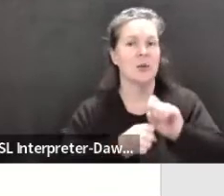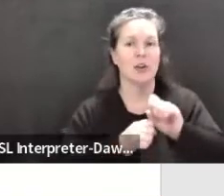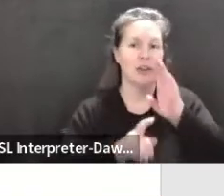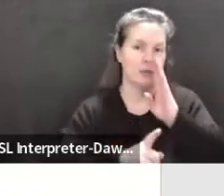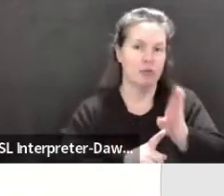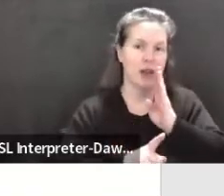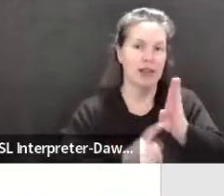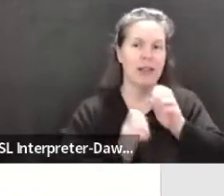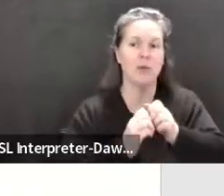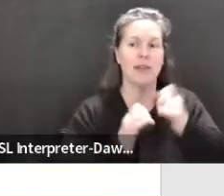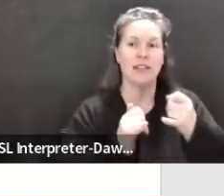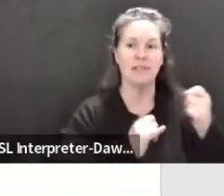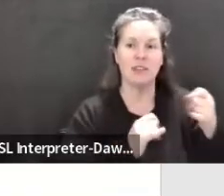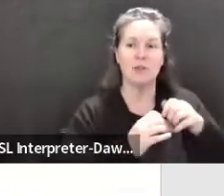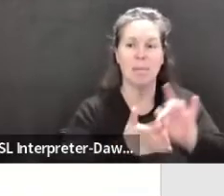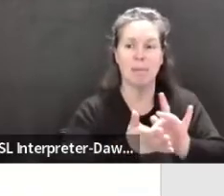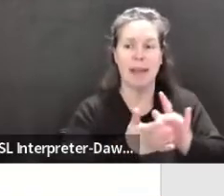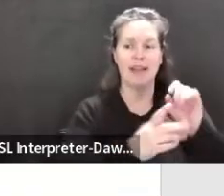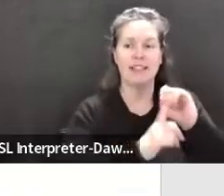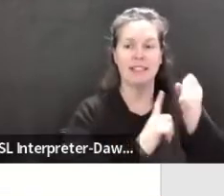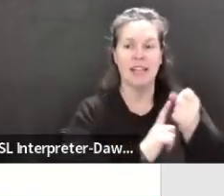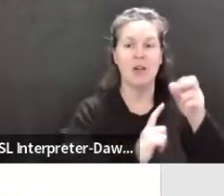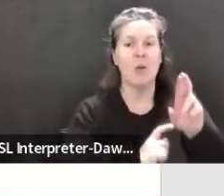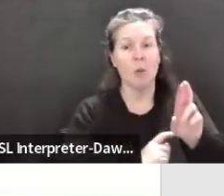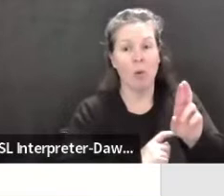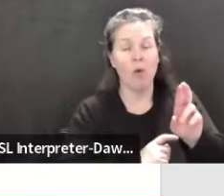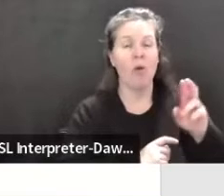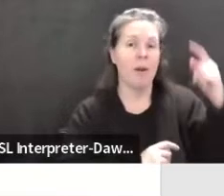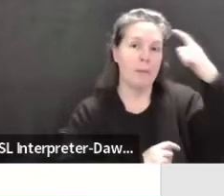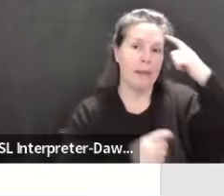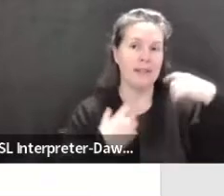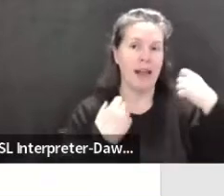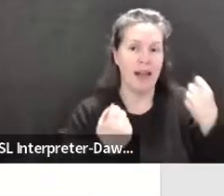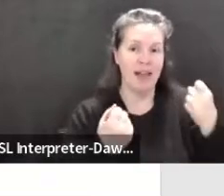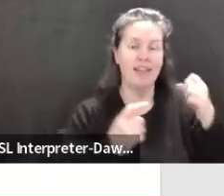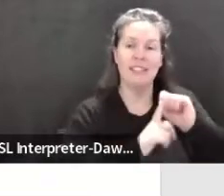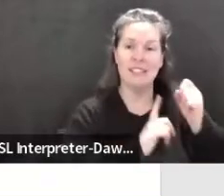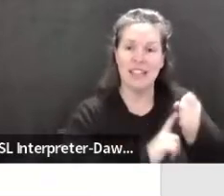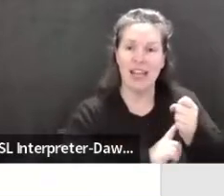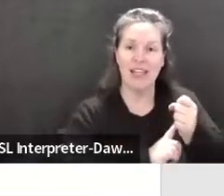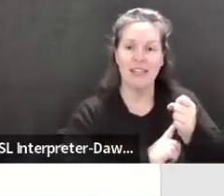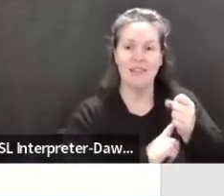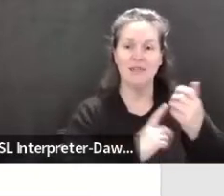in a medical setting, or even a mental health setting, it really doesn't really matter.